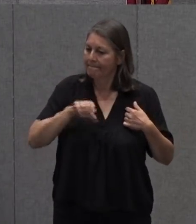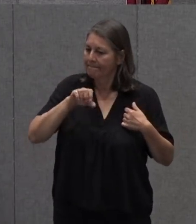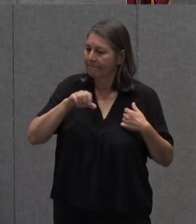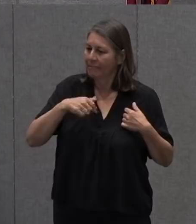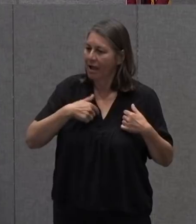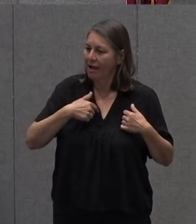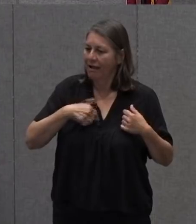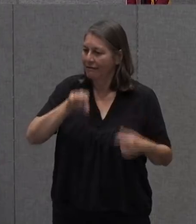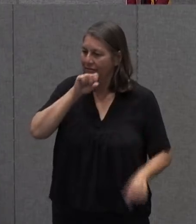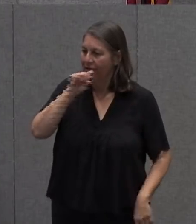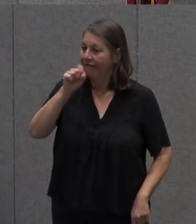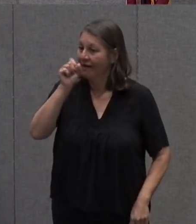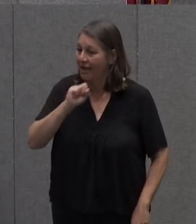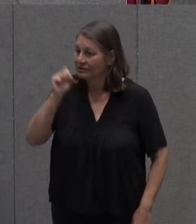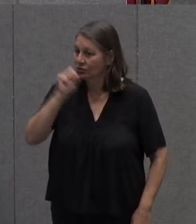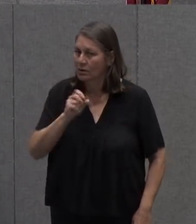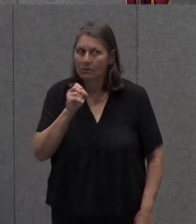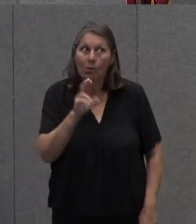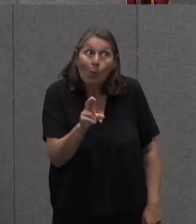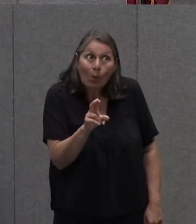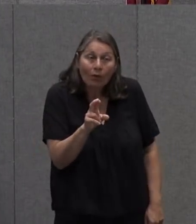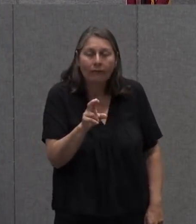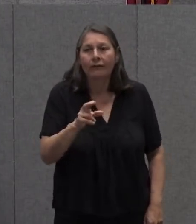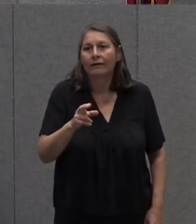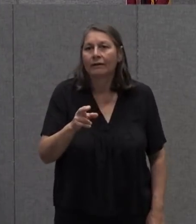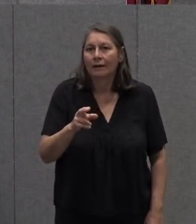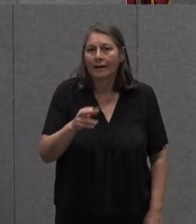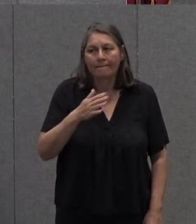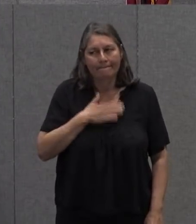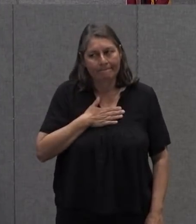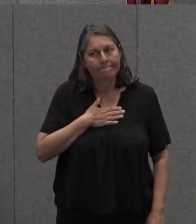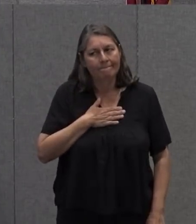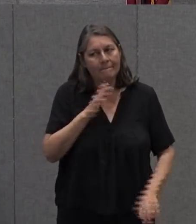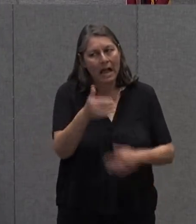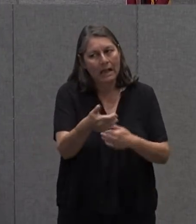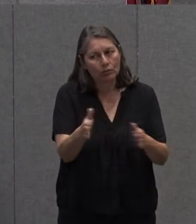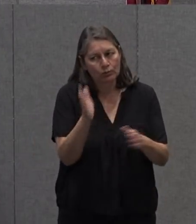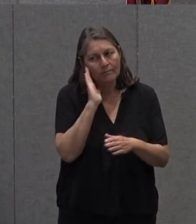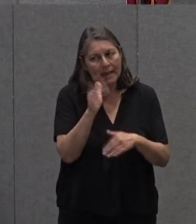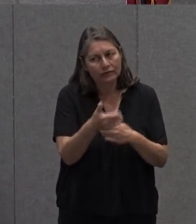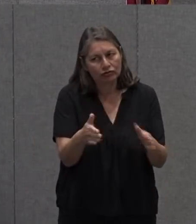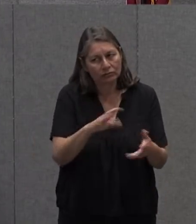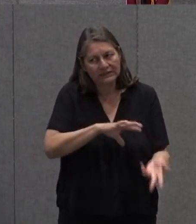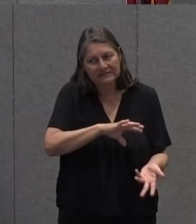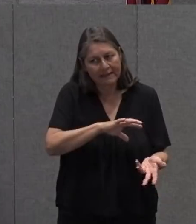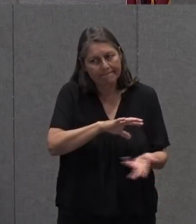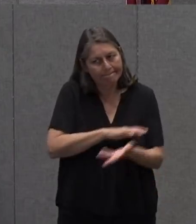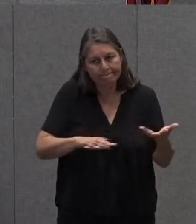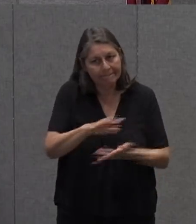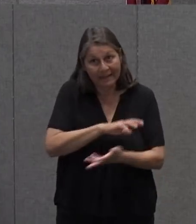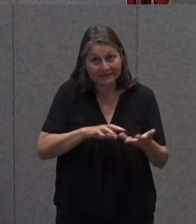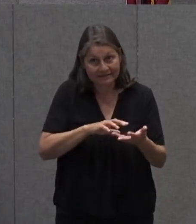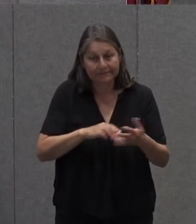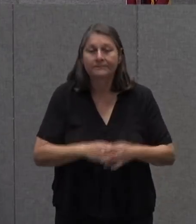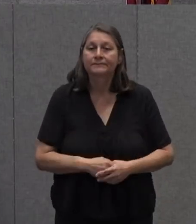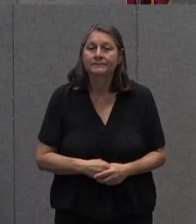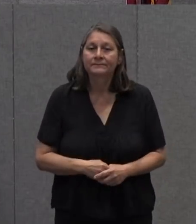Or the fact that I have a messy room, which was on my mind, obviously, when I wrote this up.